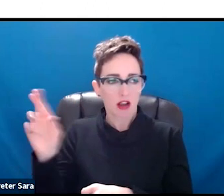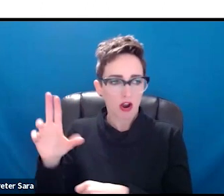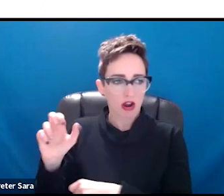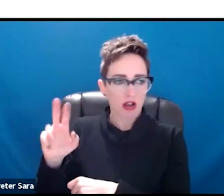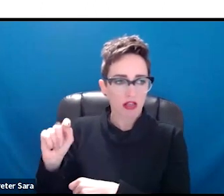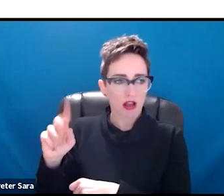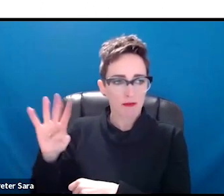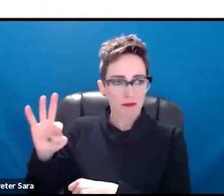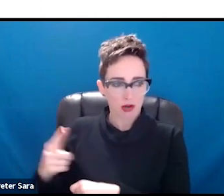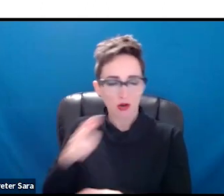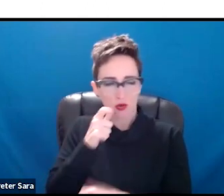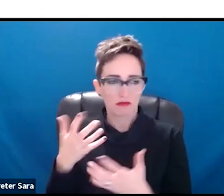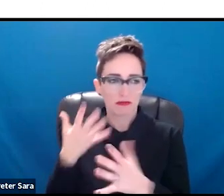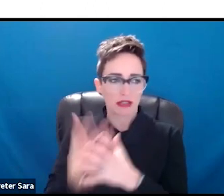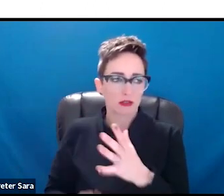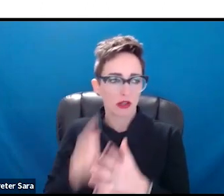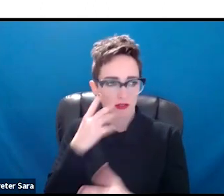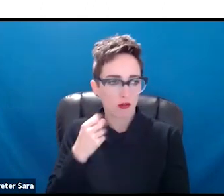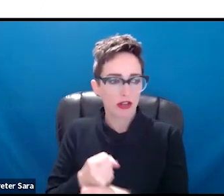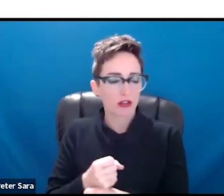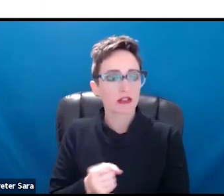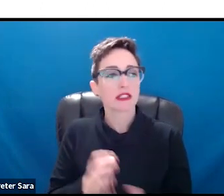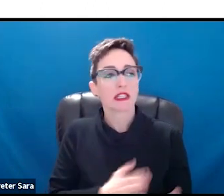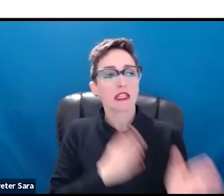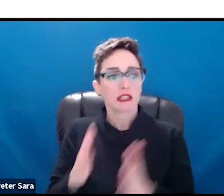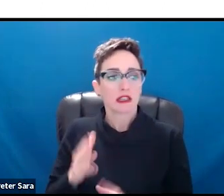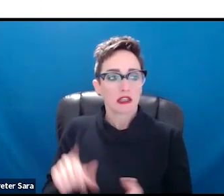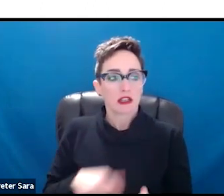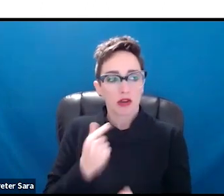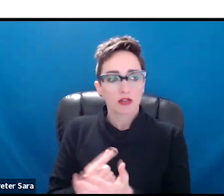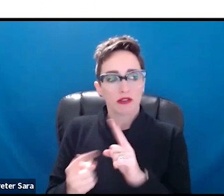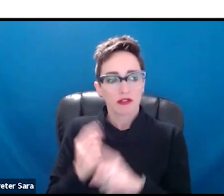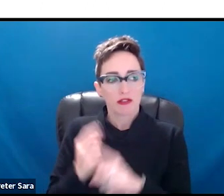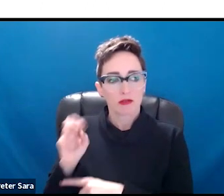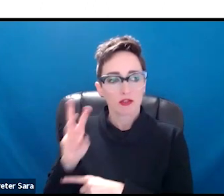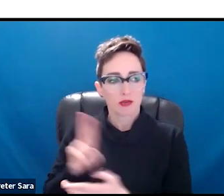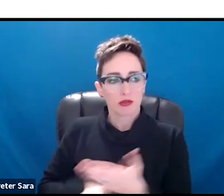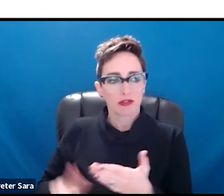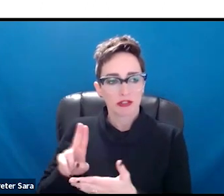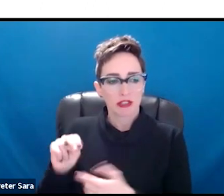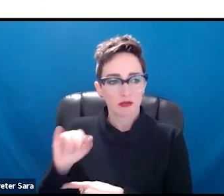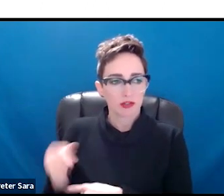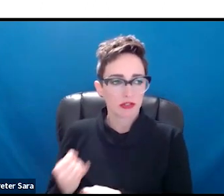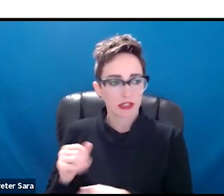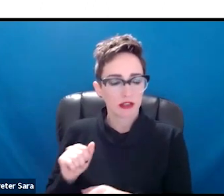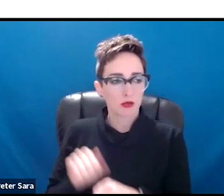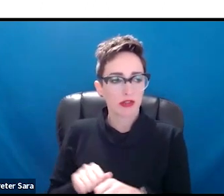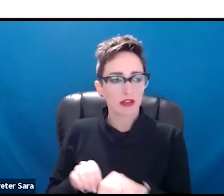for approximately four years. Robert graduated from Drew University in New Jersey with a B.A. in Political Science and completed